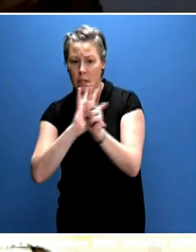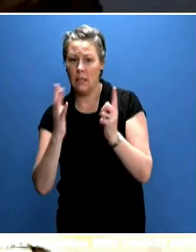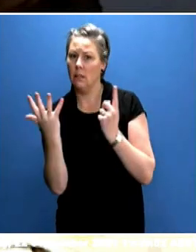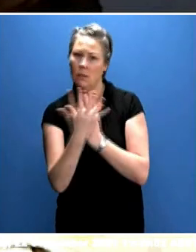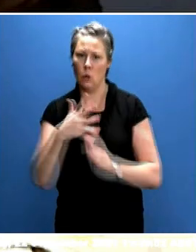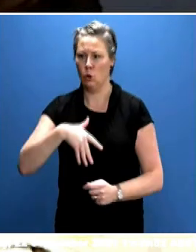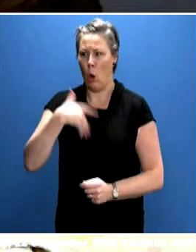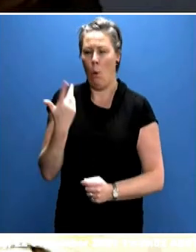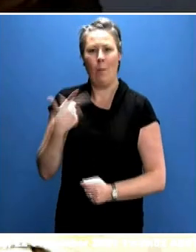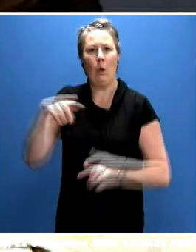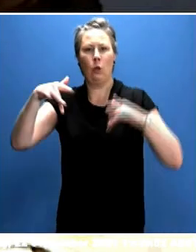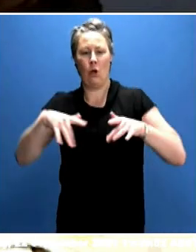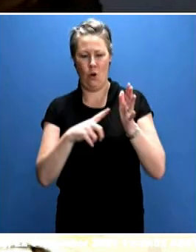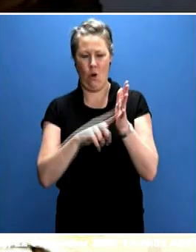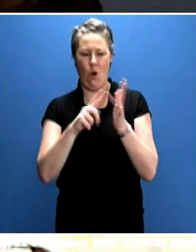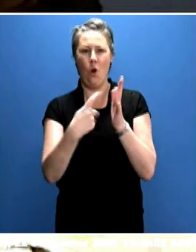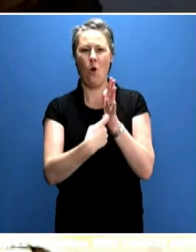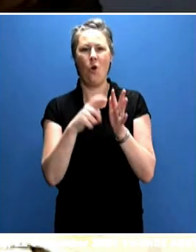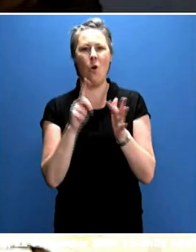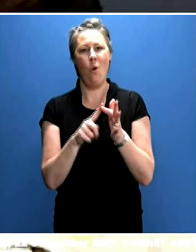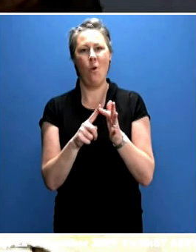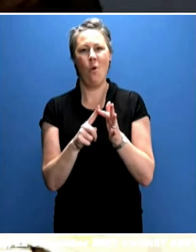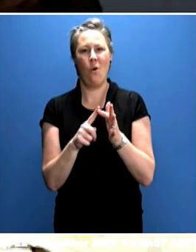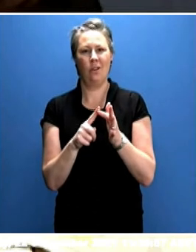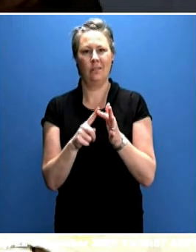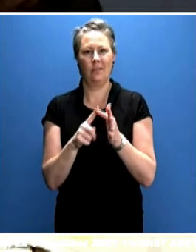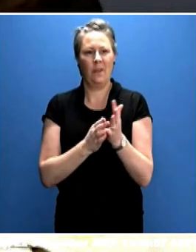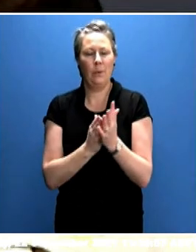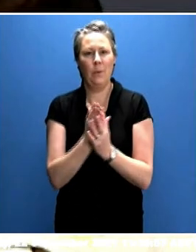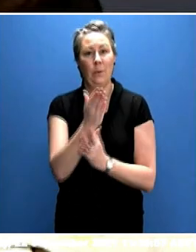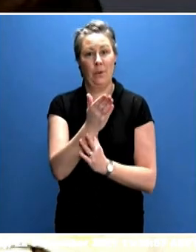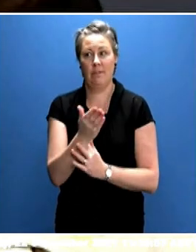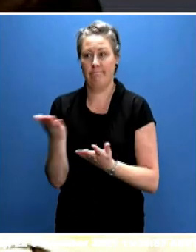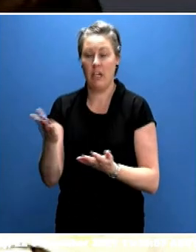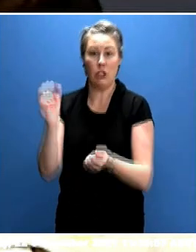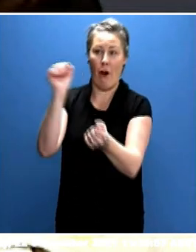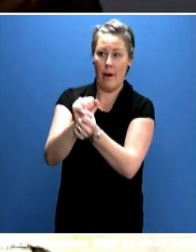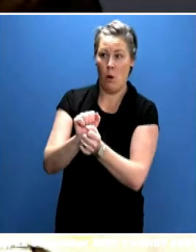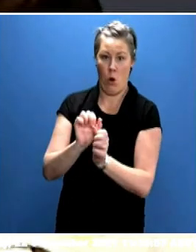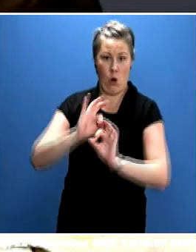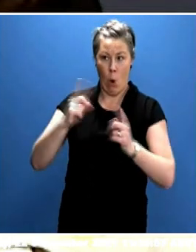through lore business, and he was considered a child in Aboriginal lore. No one liked him in the jail because he was a complete nuisance,